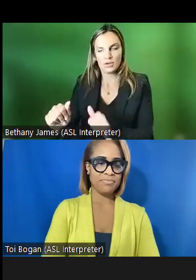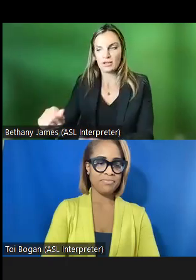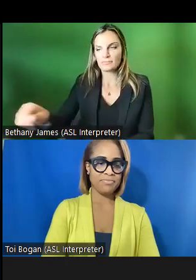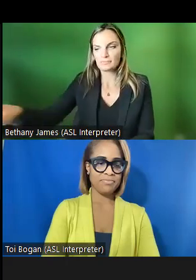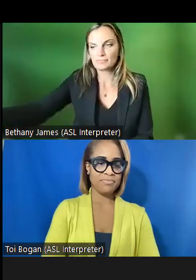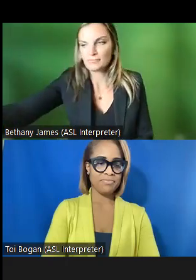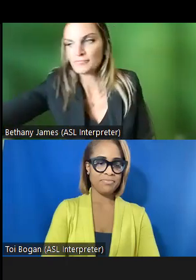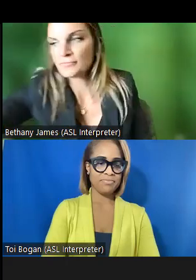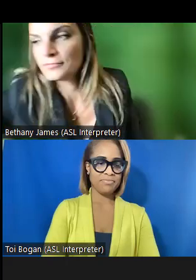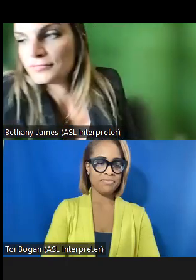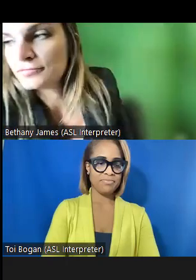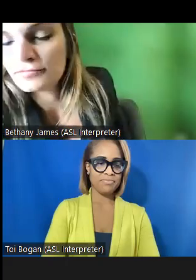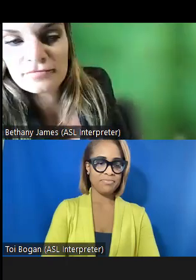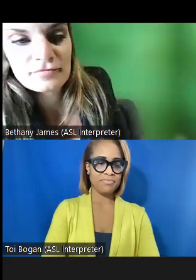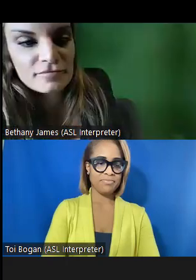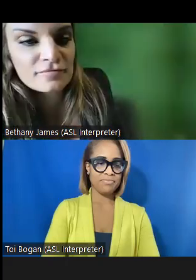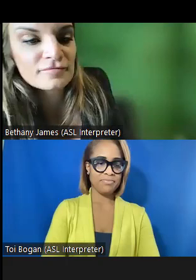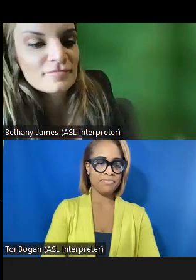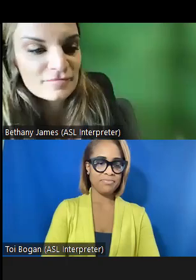So we're moving on to a closer look at effective communication.